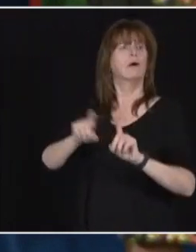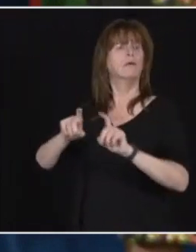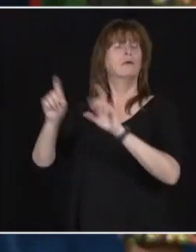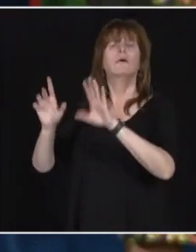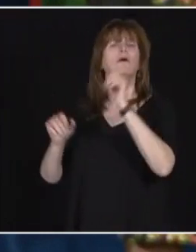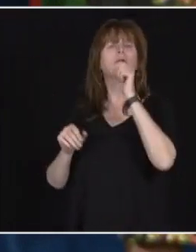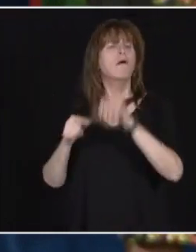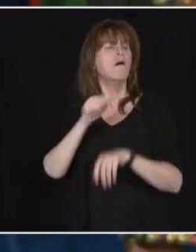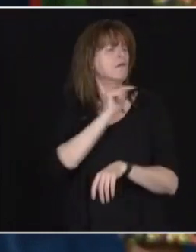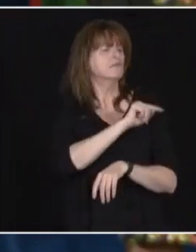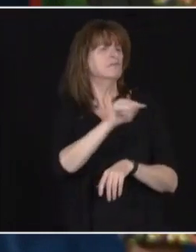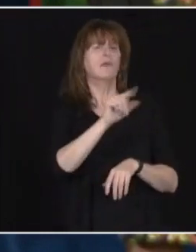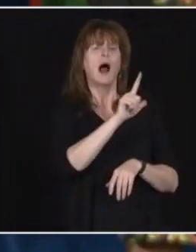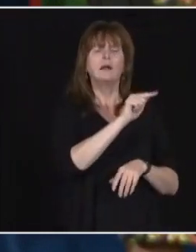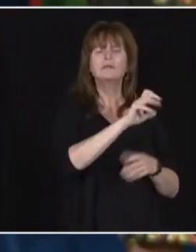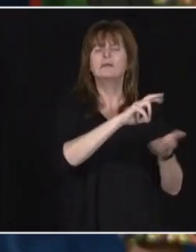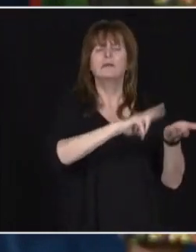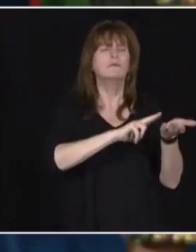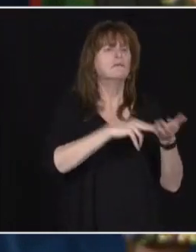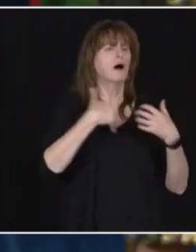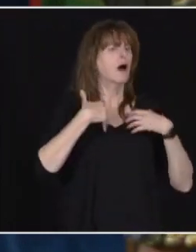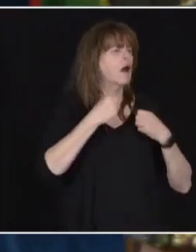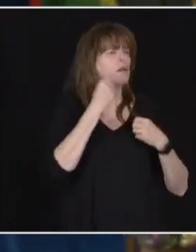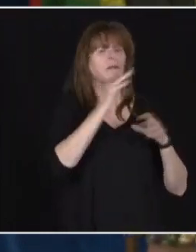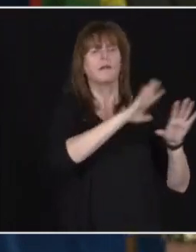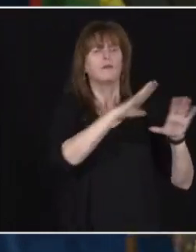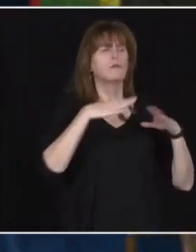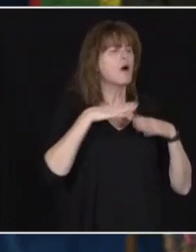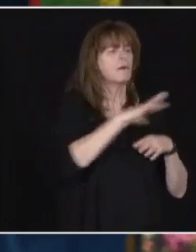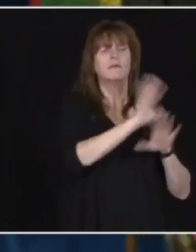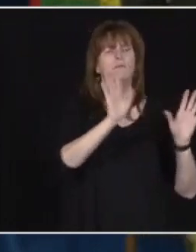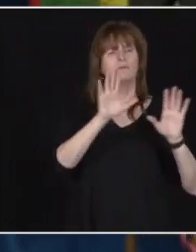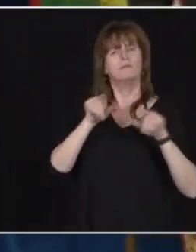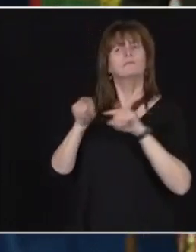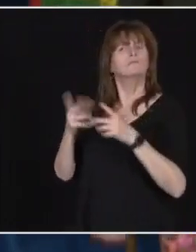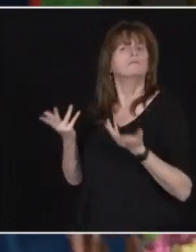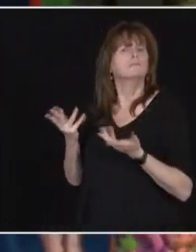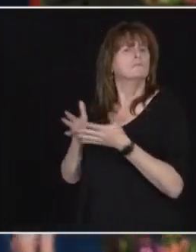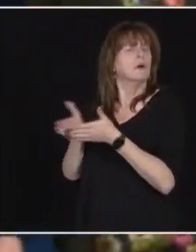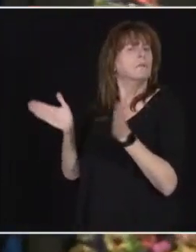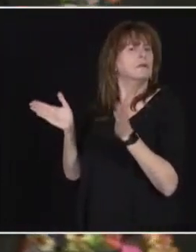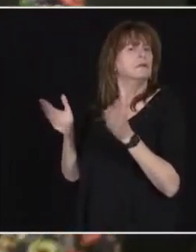sting began outside of the congregate living sent D settings.